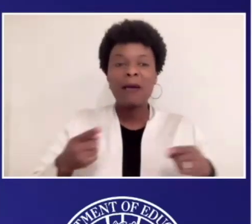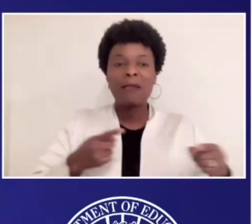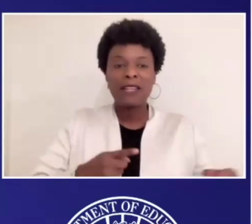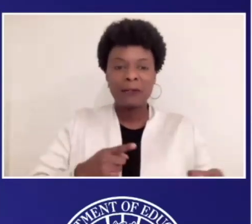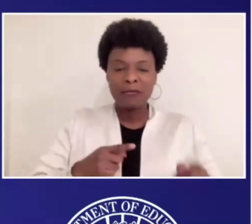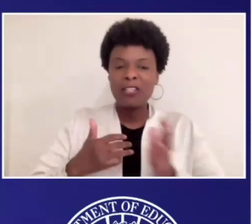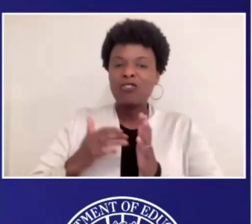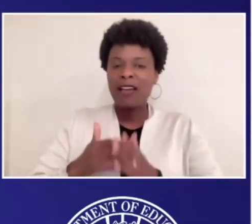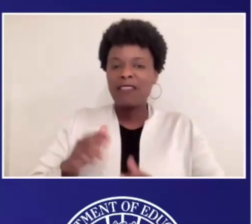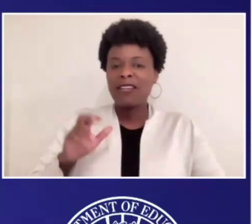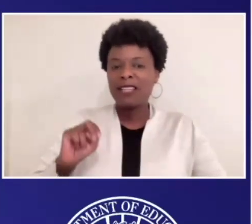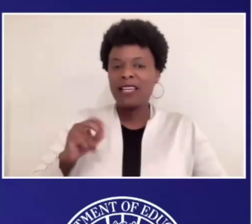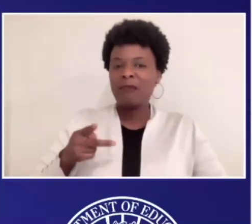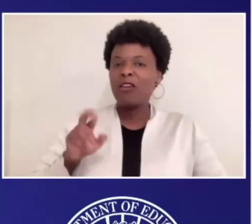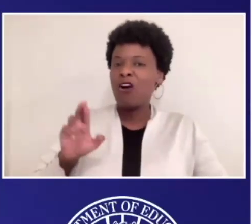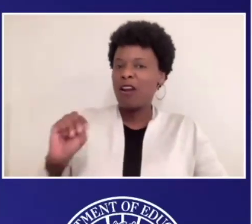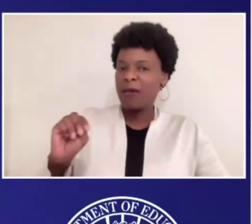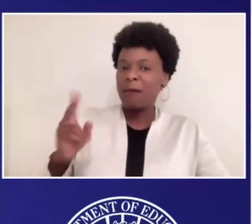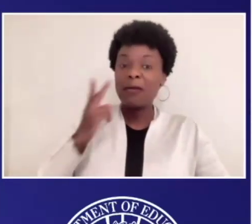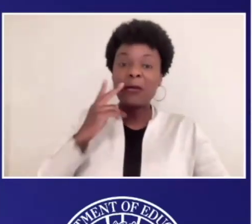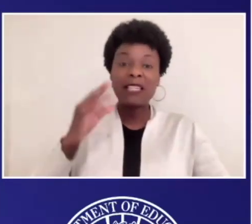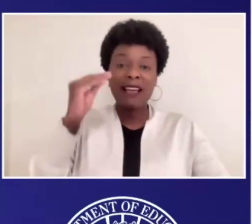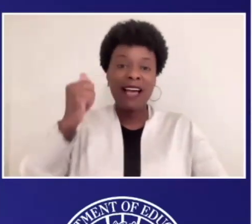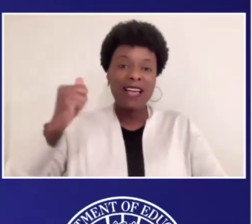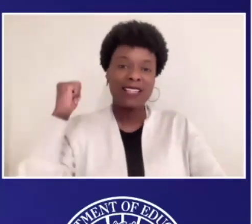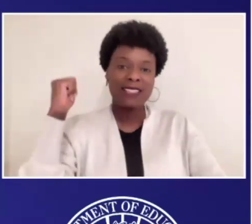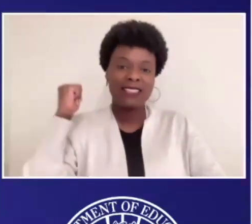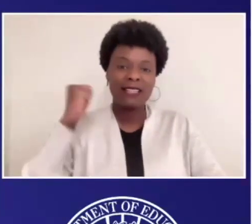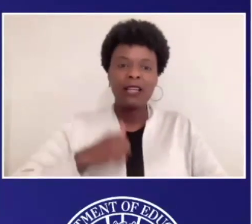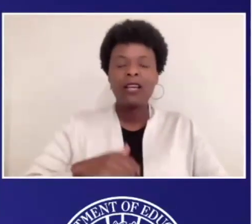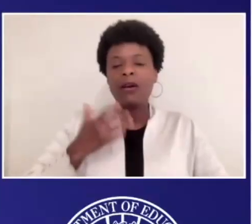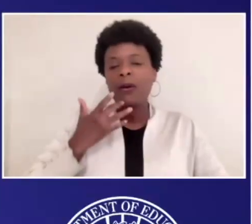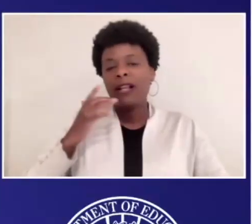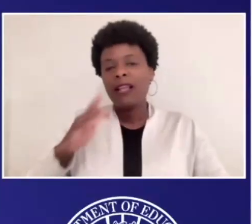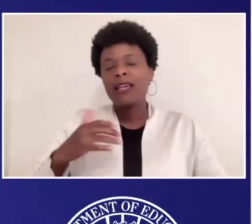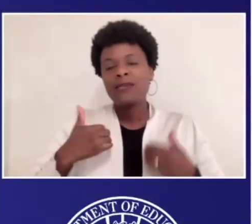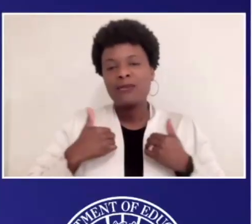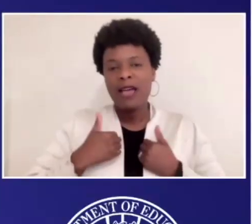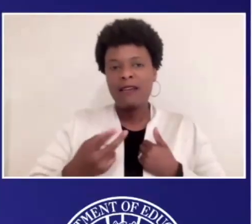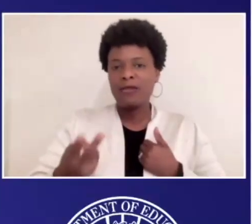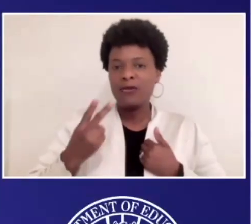back there, and the other guy, Michael, back there? We were lucky enough to have two additional